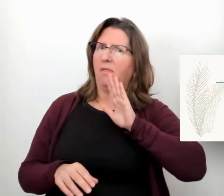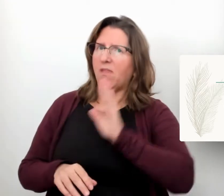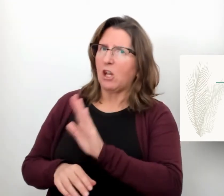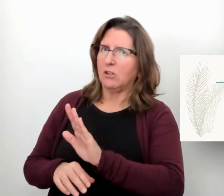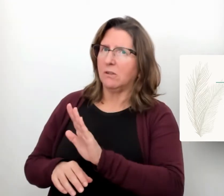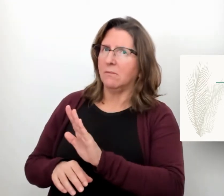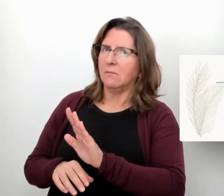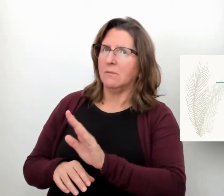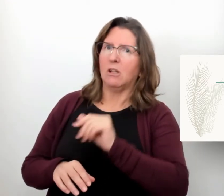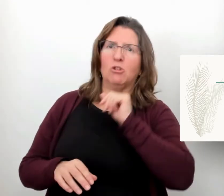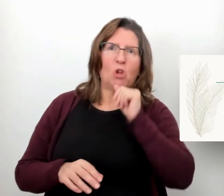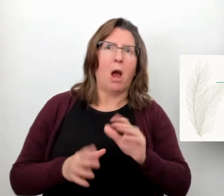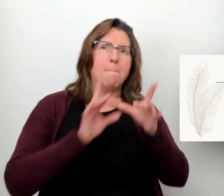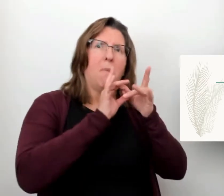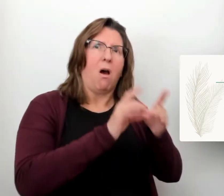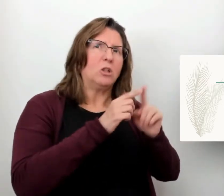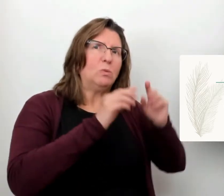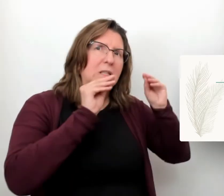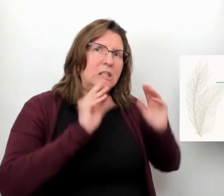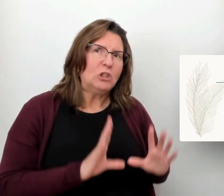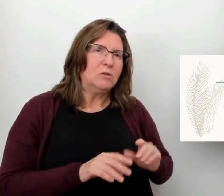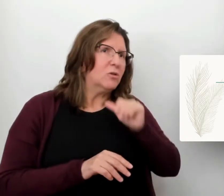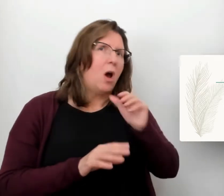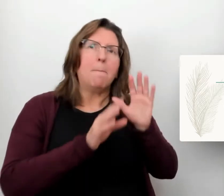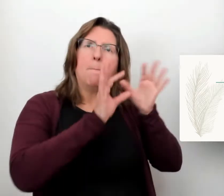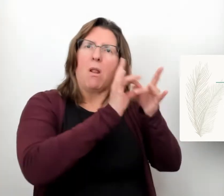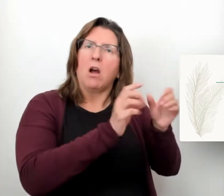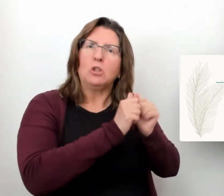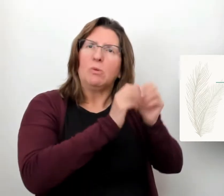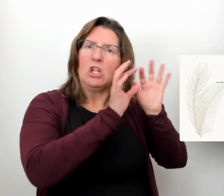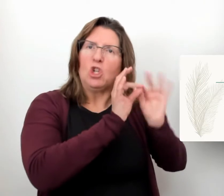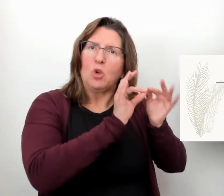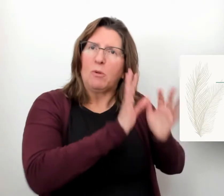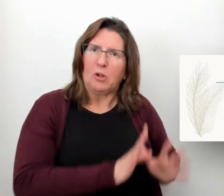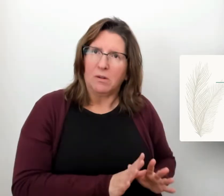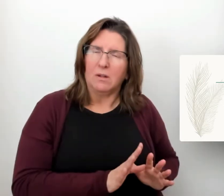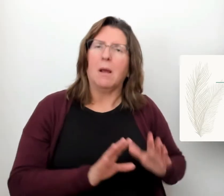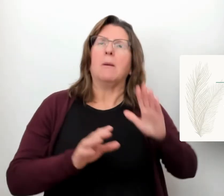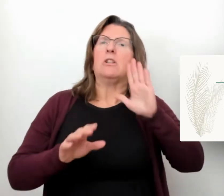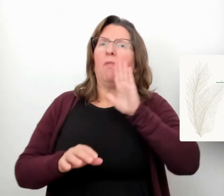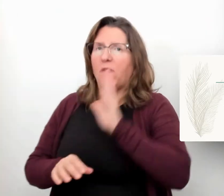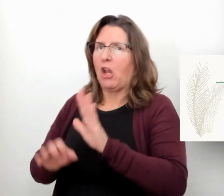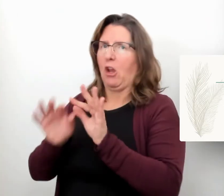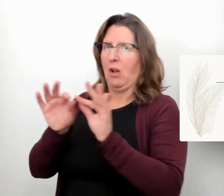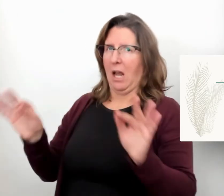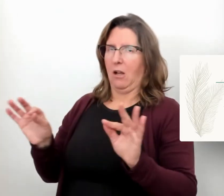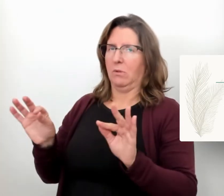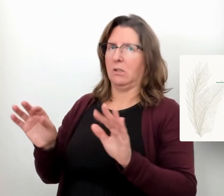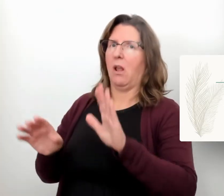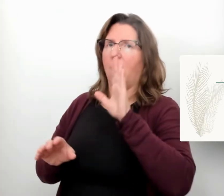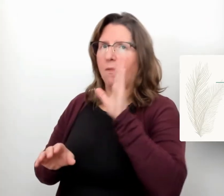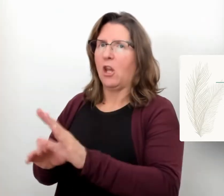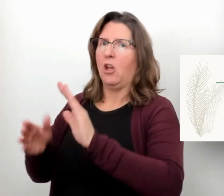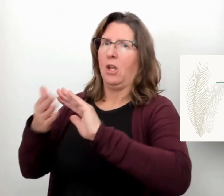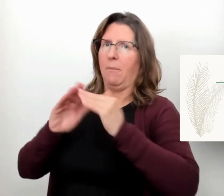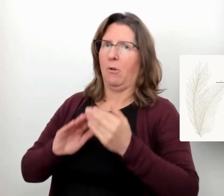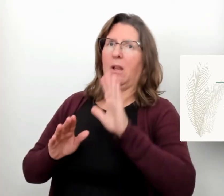About this time they'll recognize that sign language is theirs! It doesn't belong to the teacher or the interpreter.